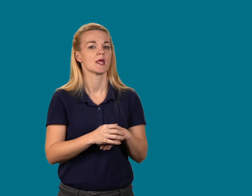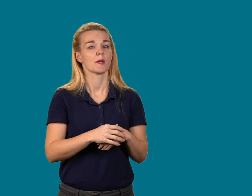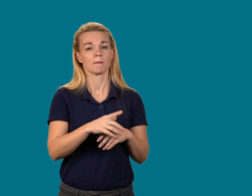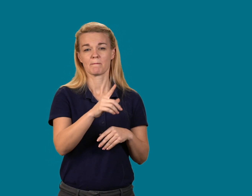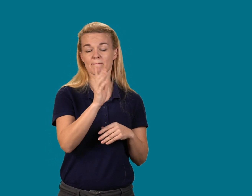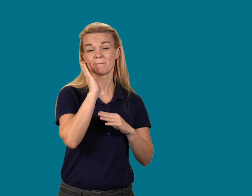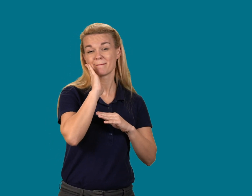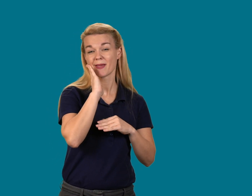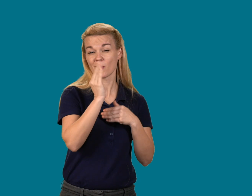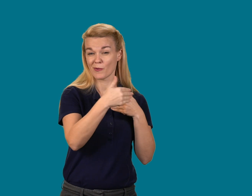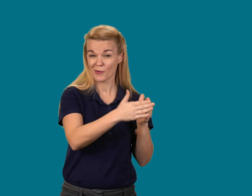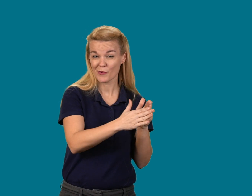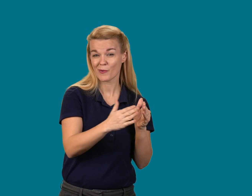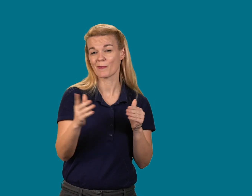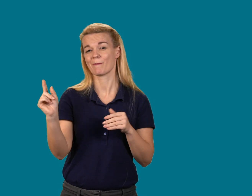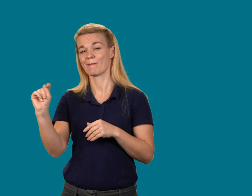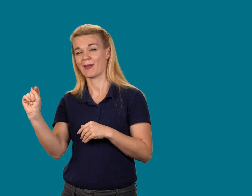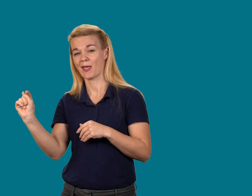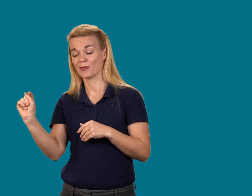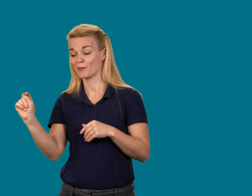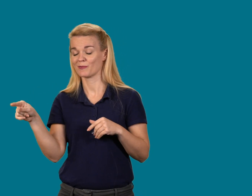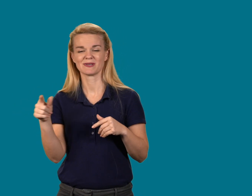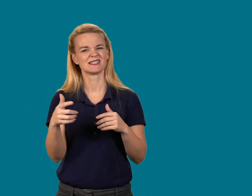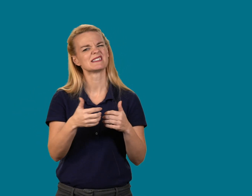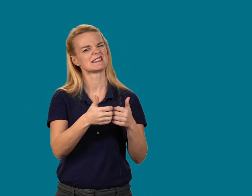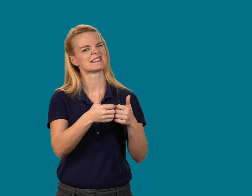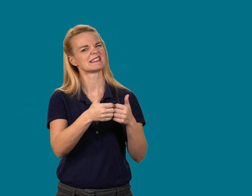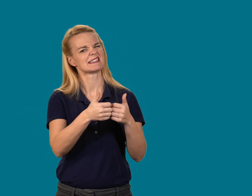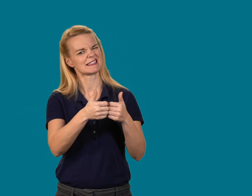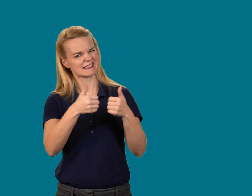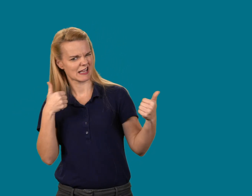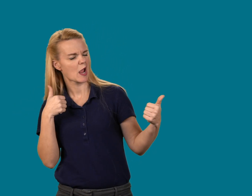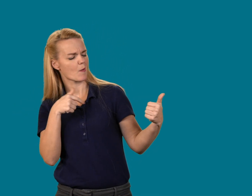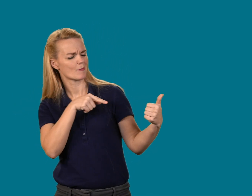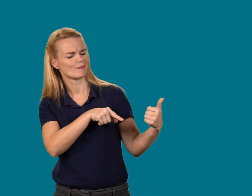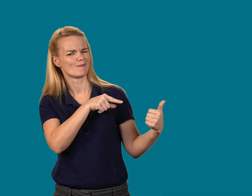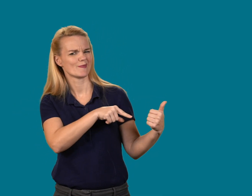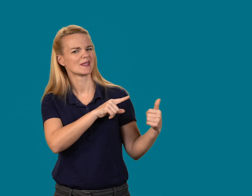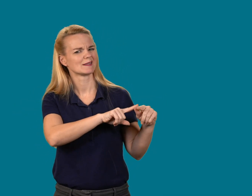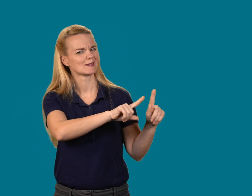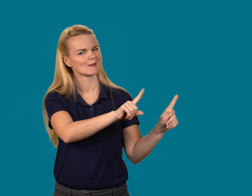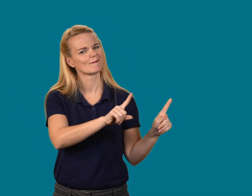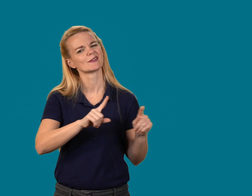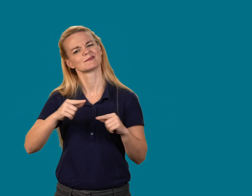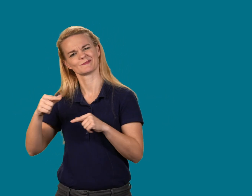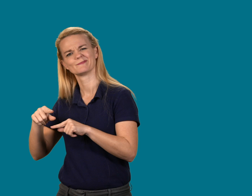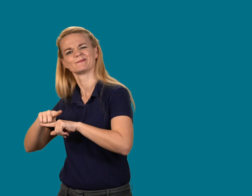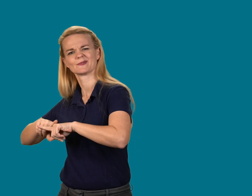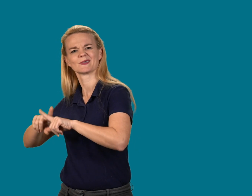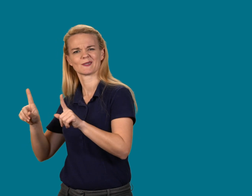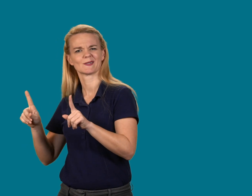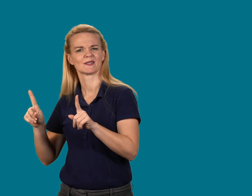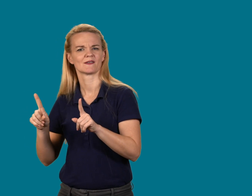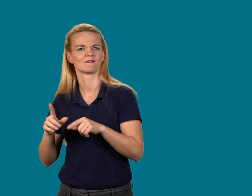If they are using a separate bedroom and bathroom,